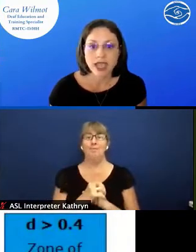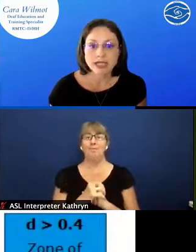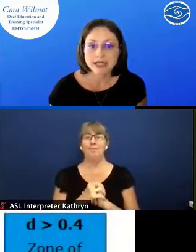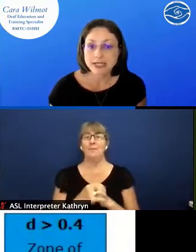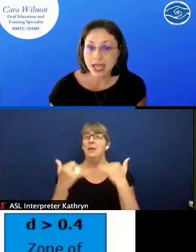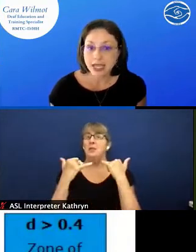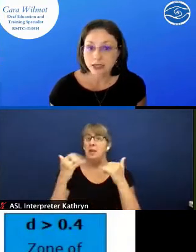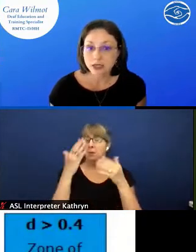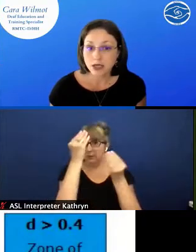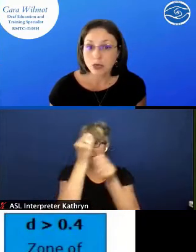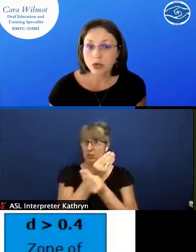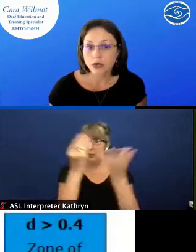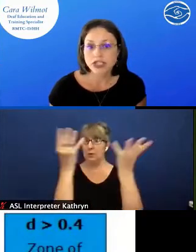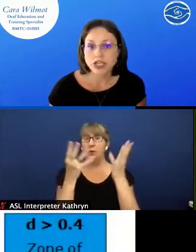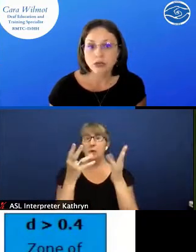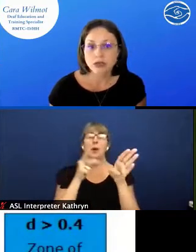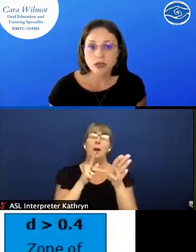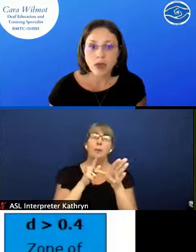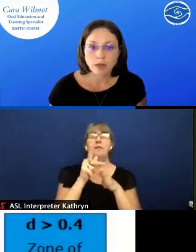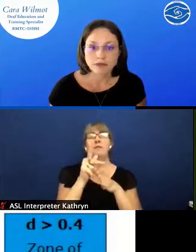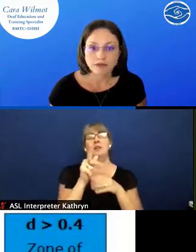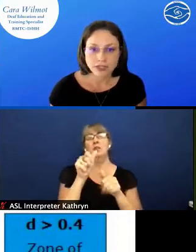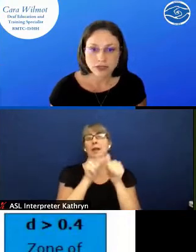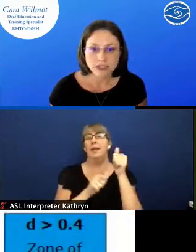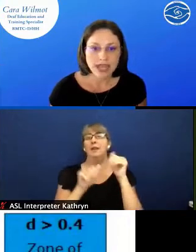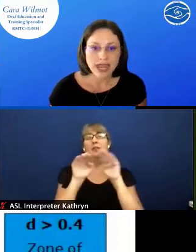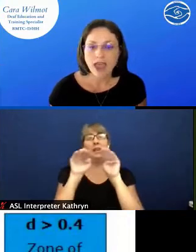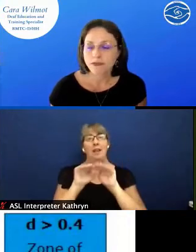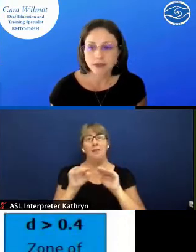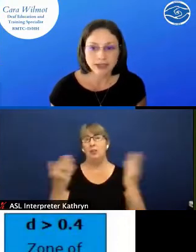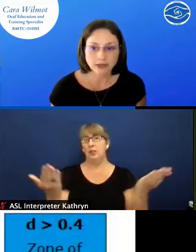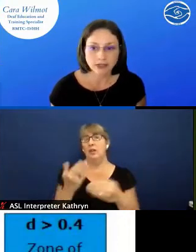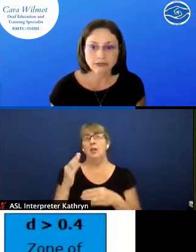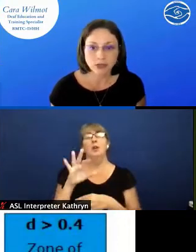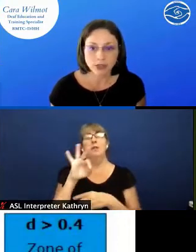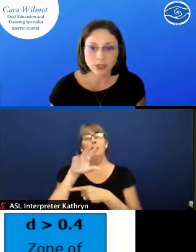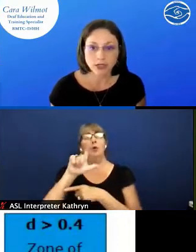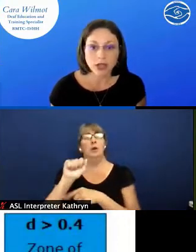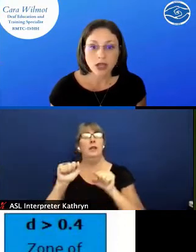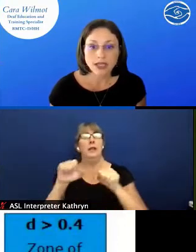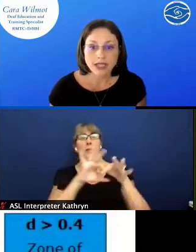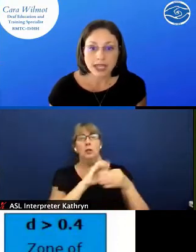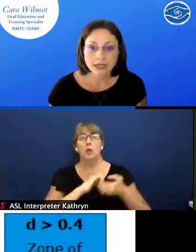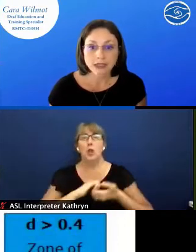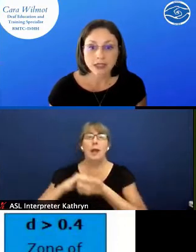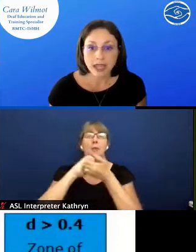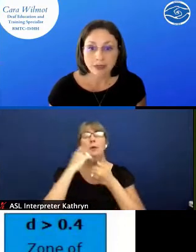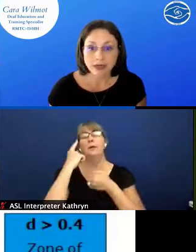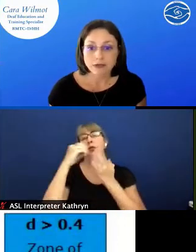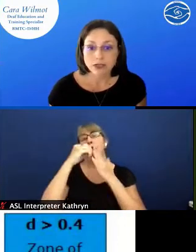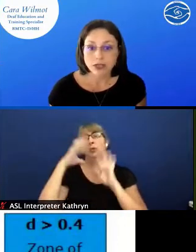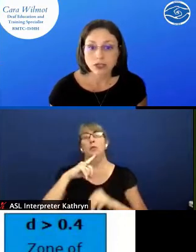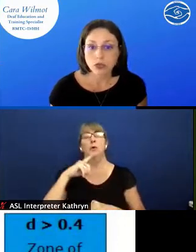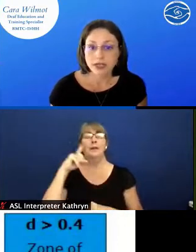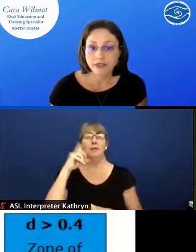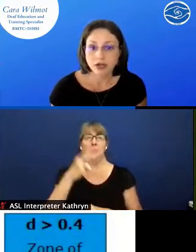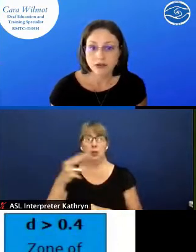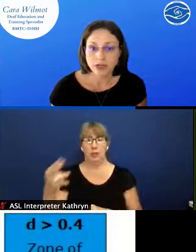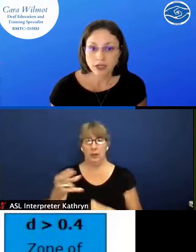And today, we're going to share with you how professionals at every level in Florida can collaborate for students who are deaf and hard of hearing.